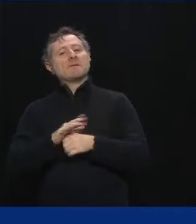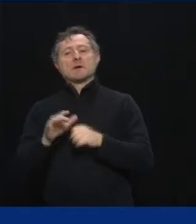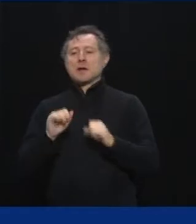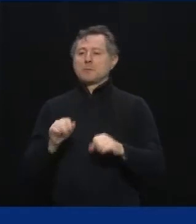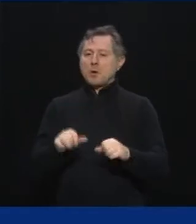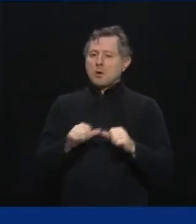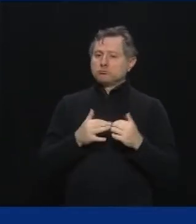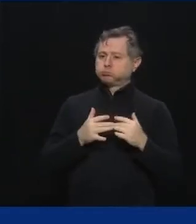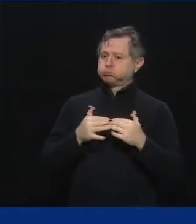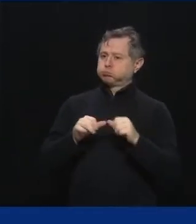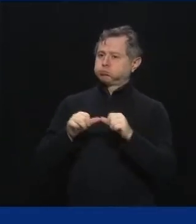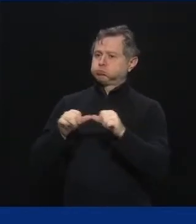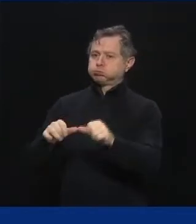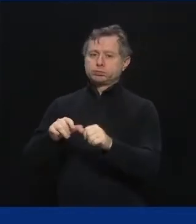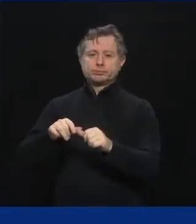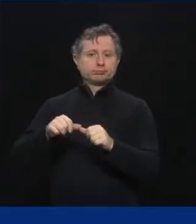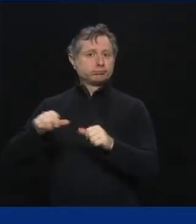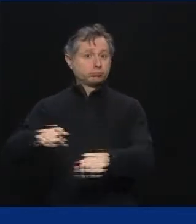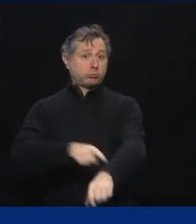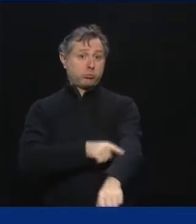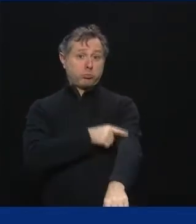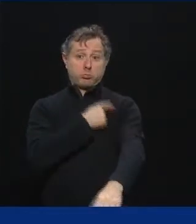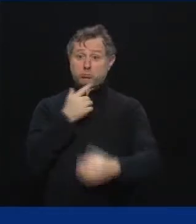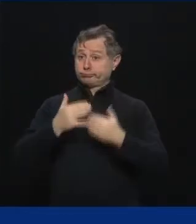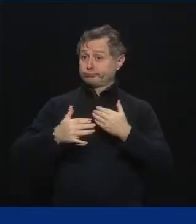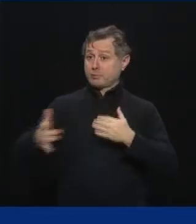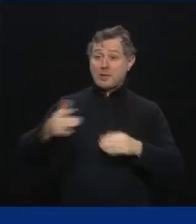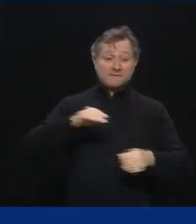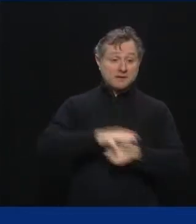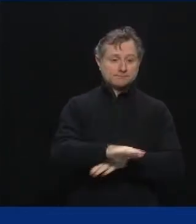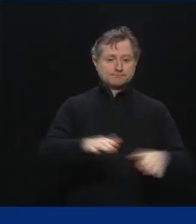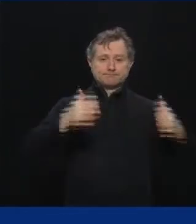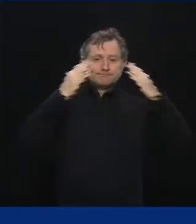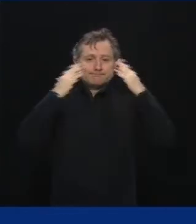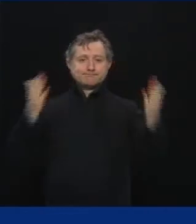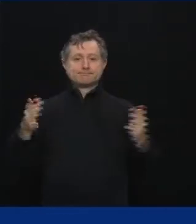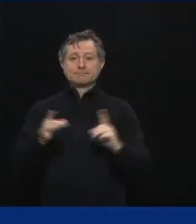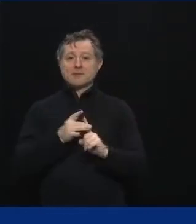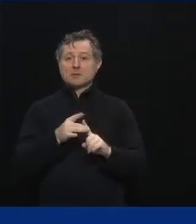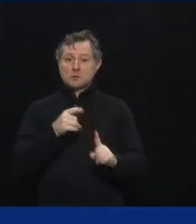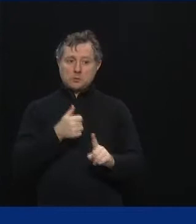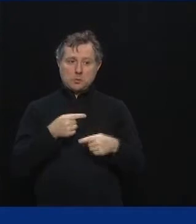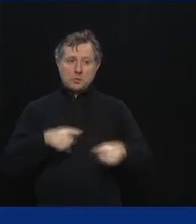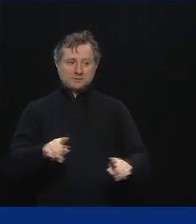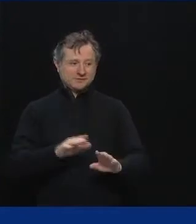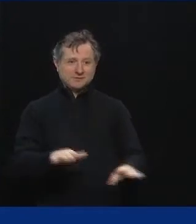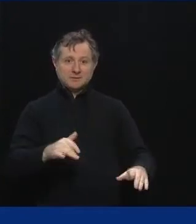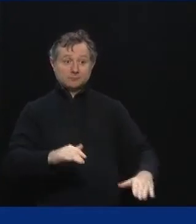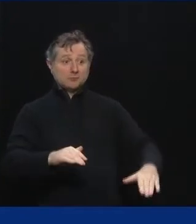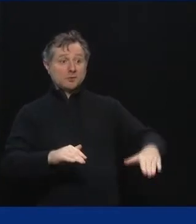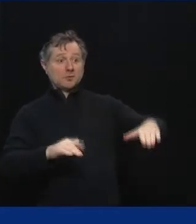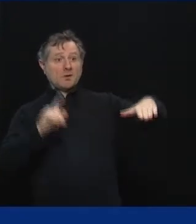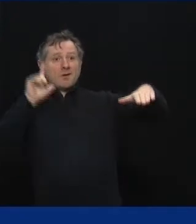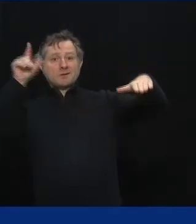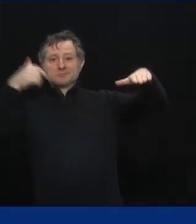CHILD ENDING UP WITH COVID AND THEN WE'LL BE TALKING IN A FEW CASES AND WHAT THAT LOOKS LIKE AND WE DON'T EVEN KNOW HOW THAT